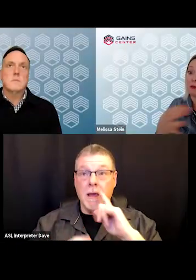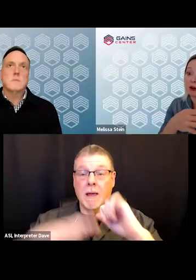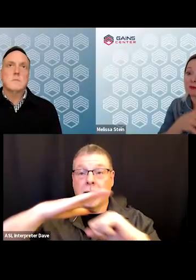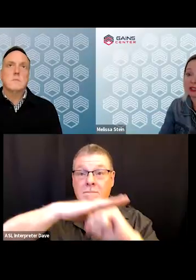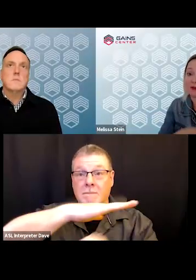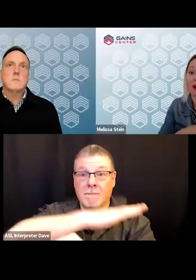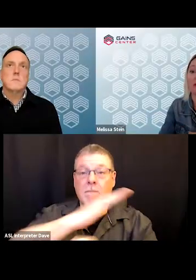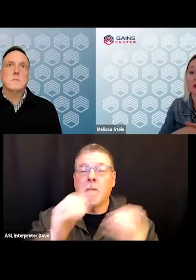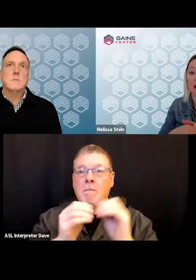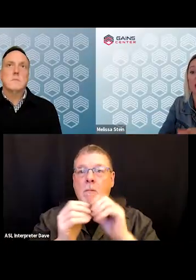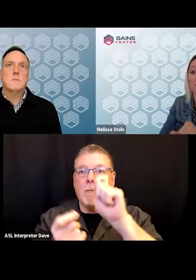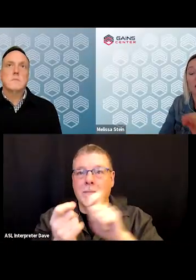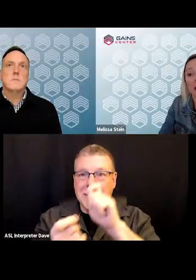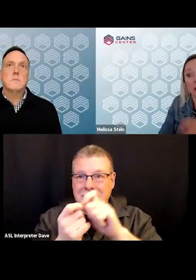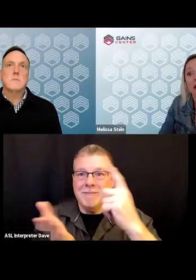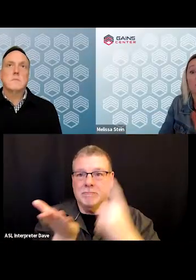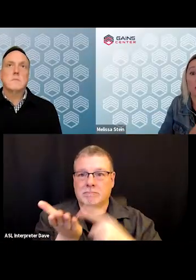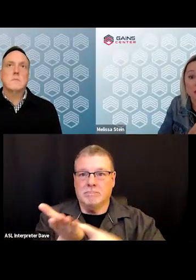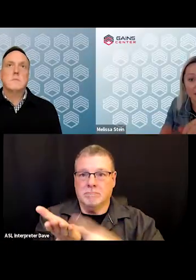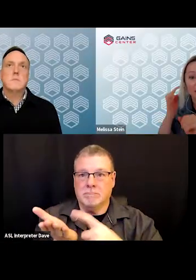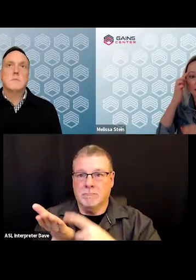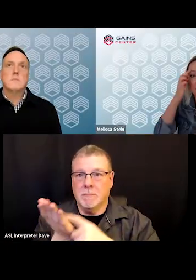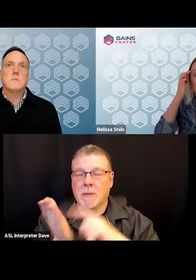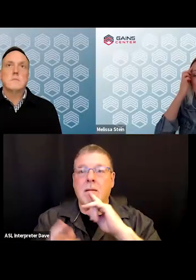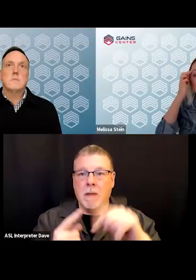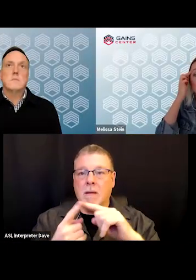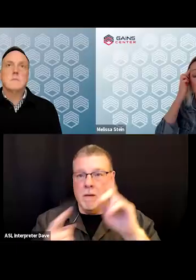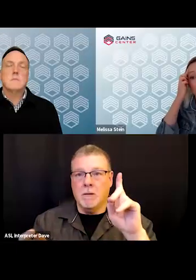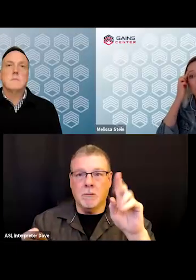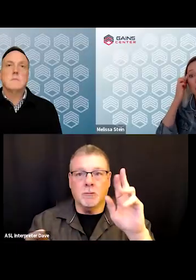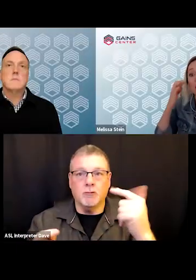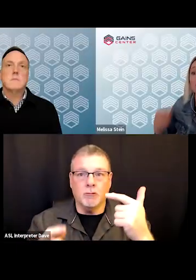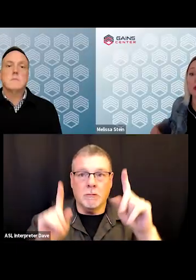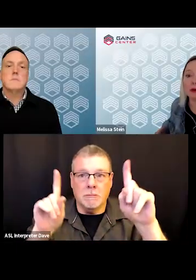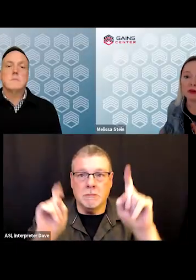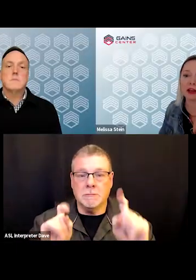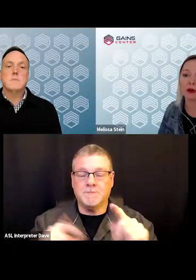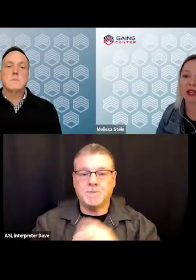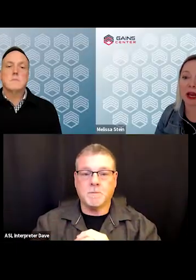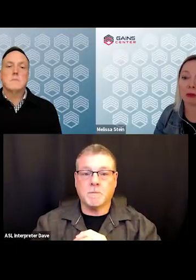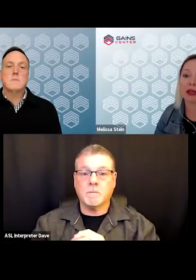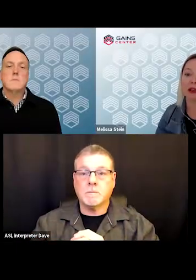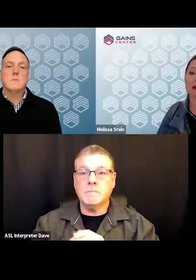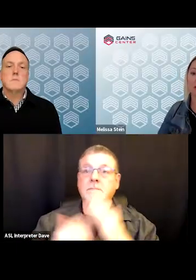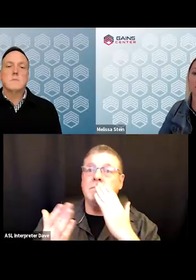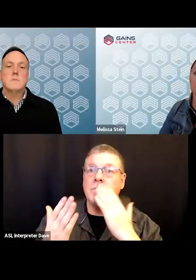for a more specific conversation about drug testing. So, thank you, Sam.